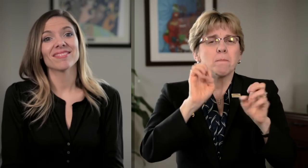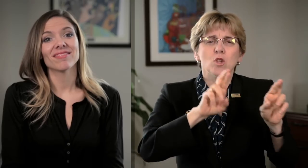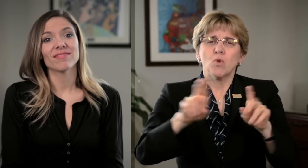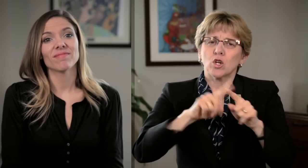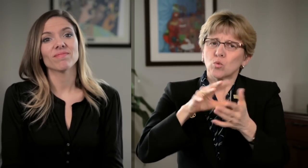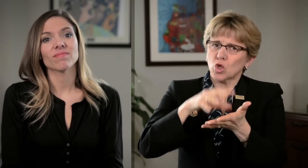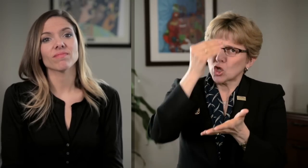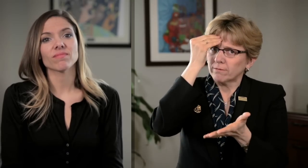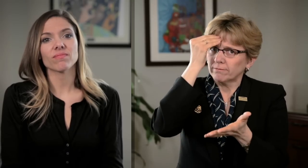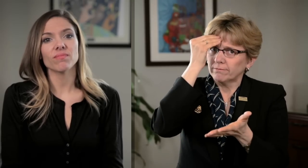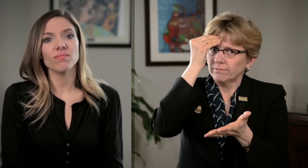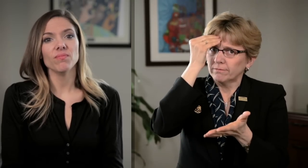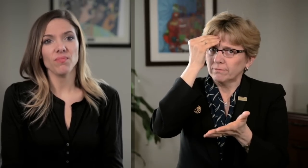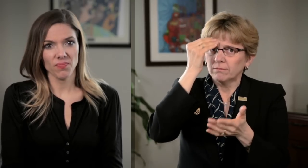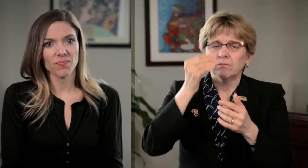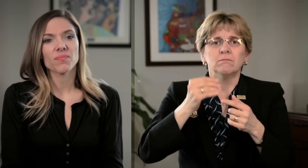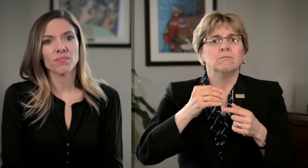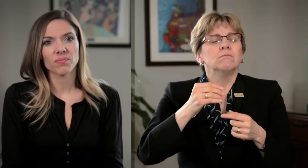Be ready to learn.